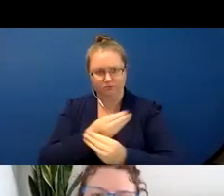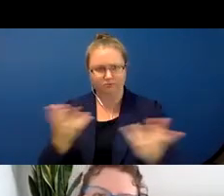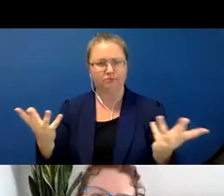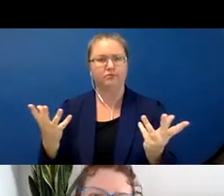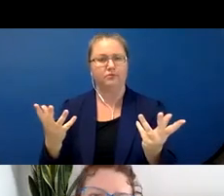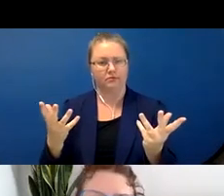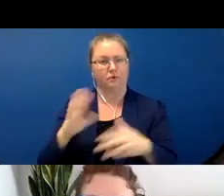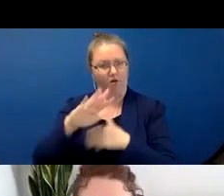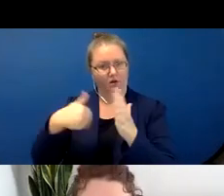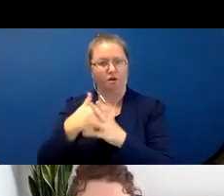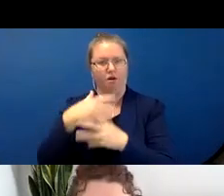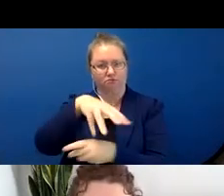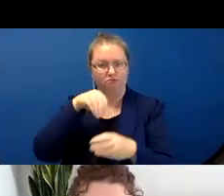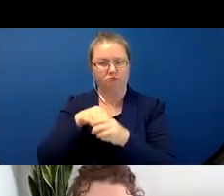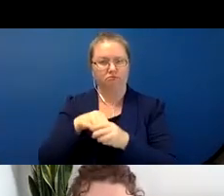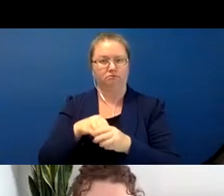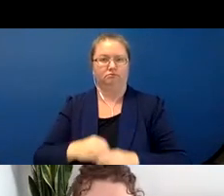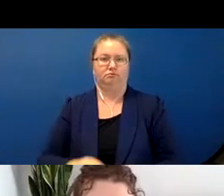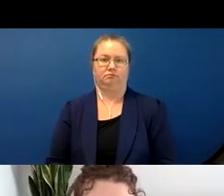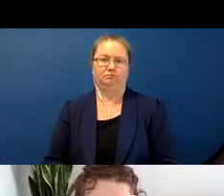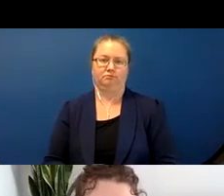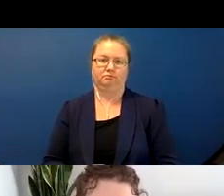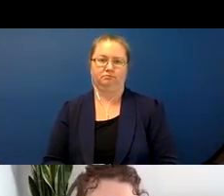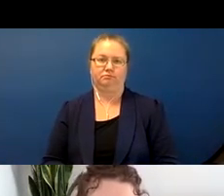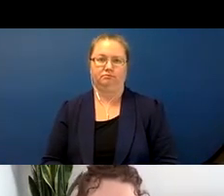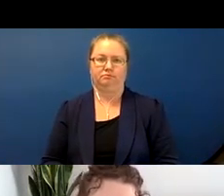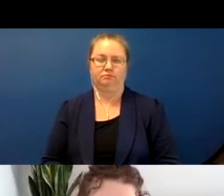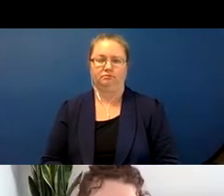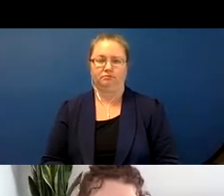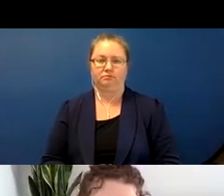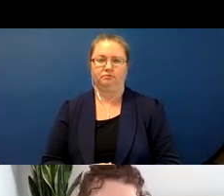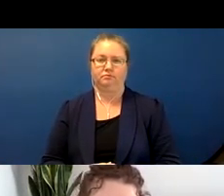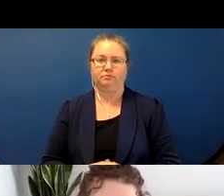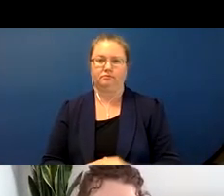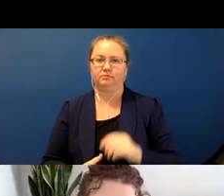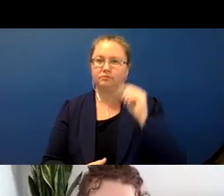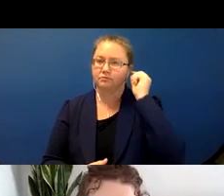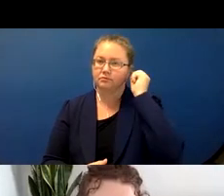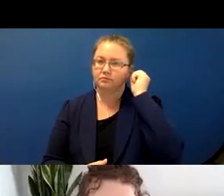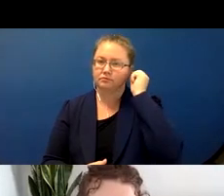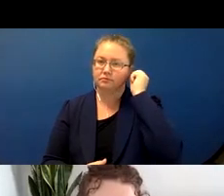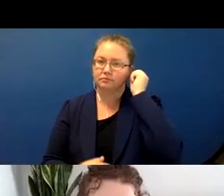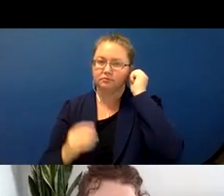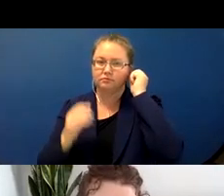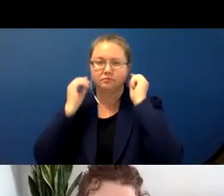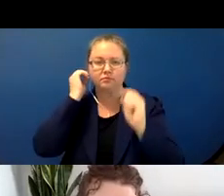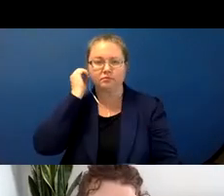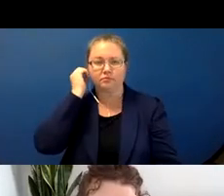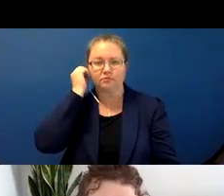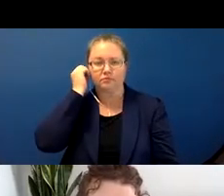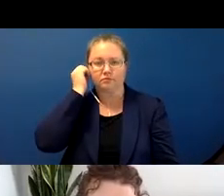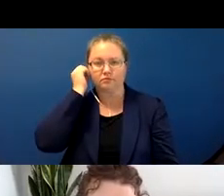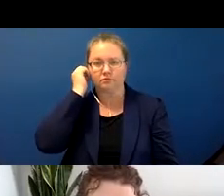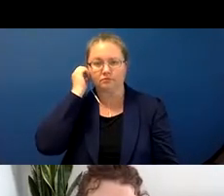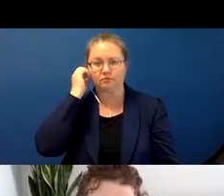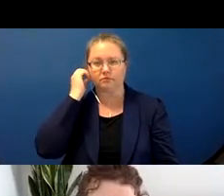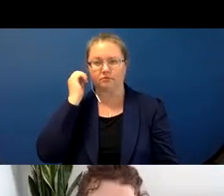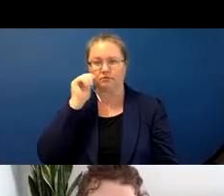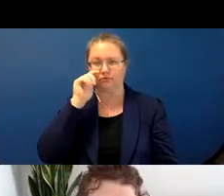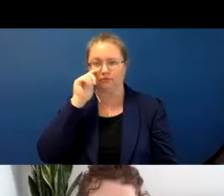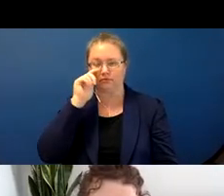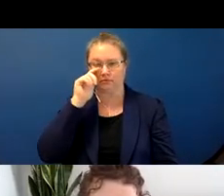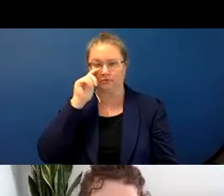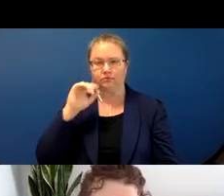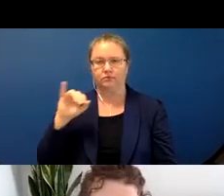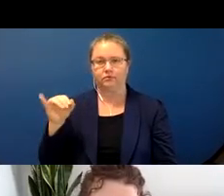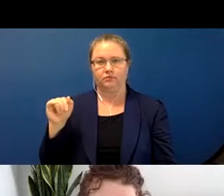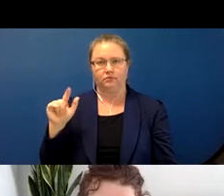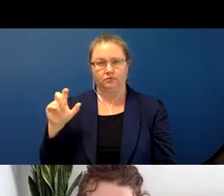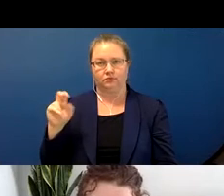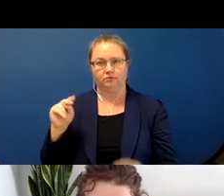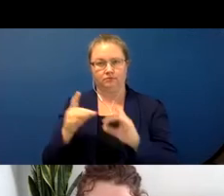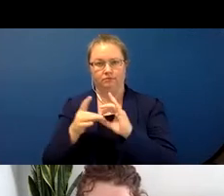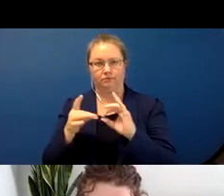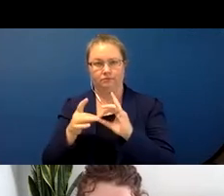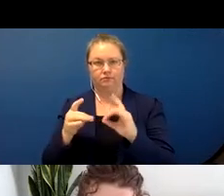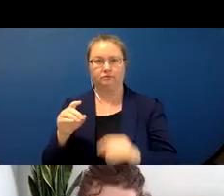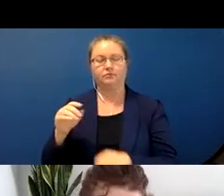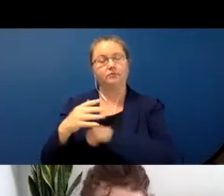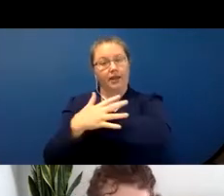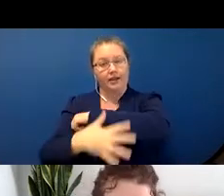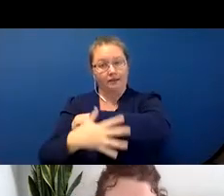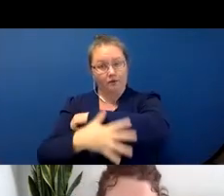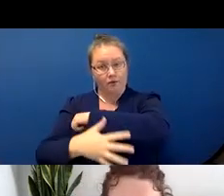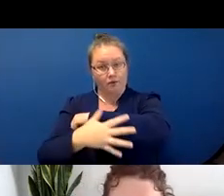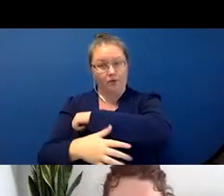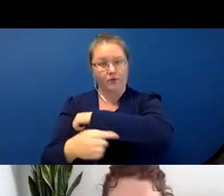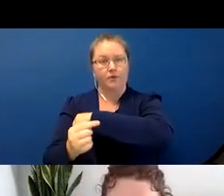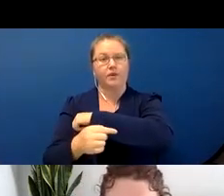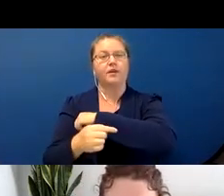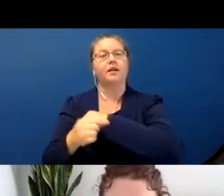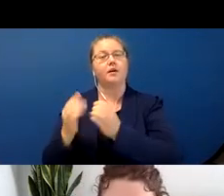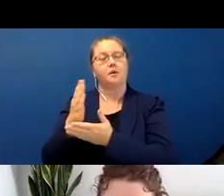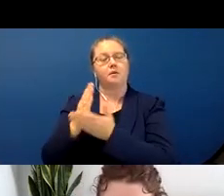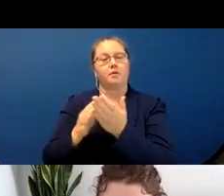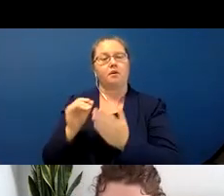So in terms of Navajo - Navajo is classified as a part of the Na-Dene family